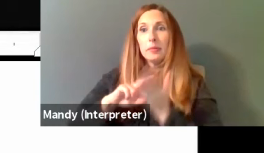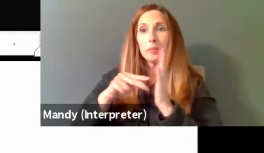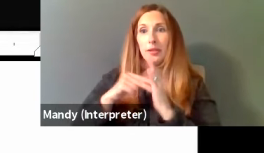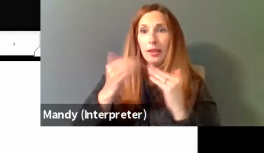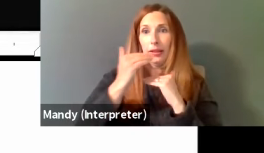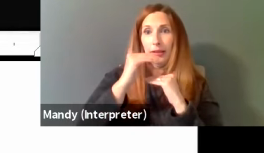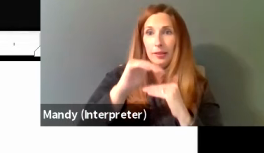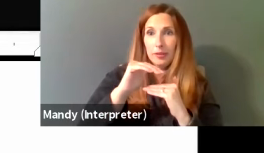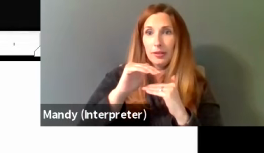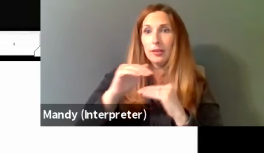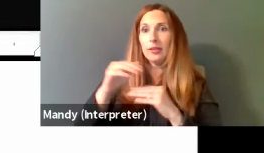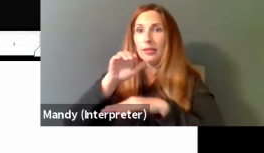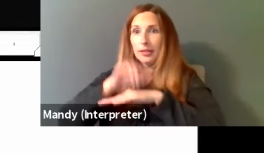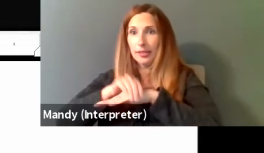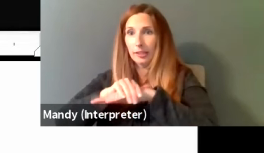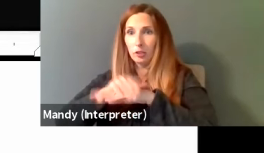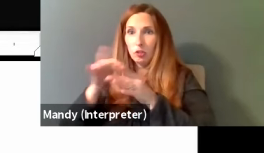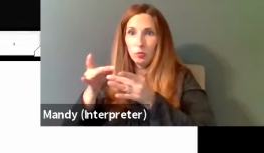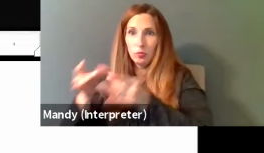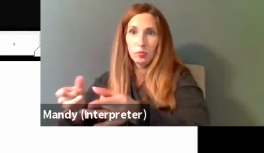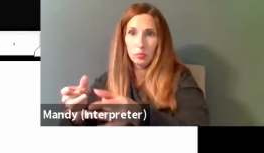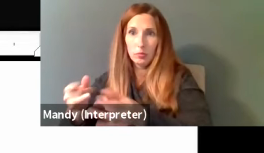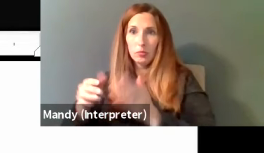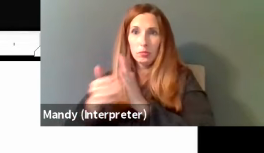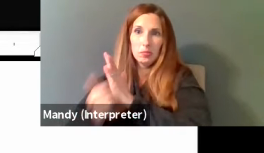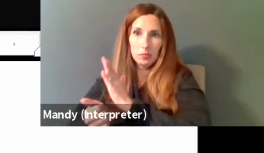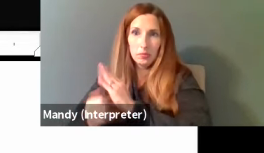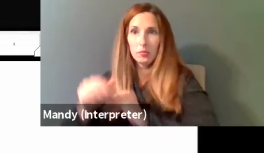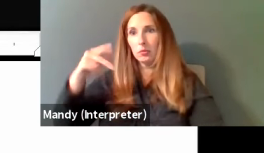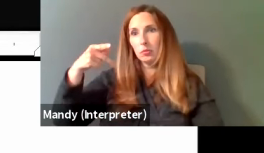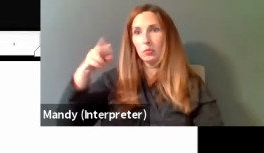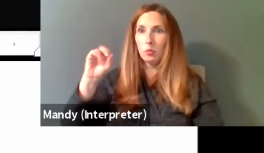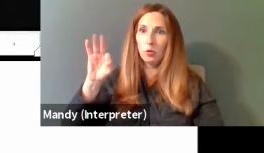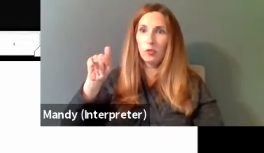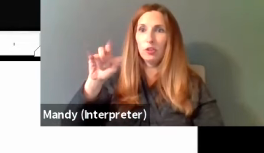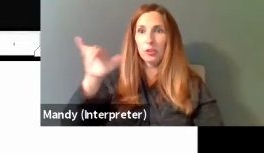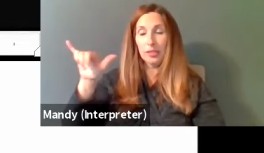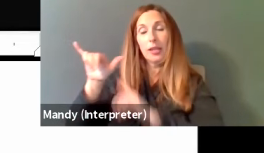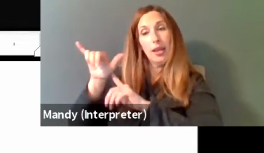or limited English proficiency. Those are terms that come from federal compliance speak.